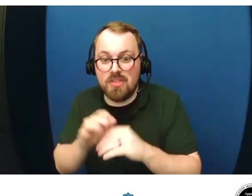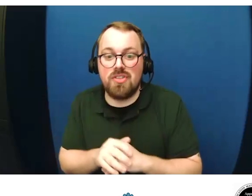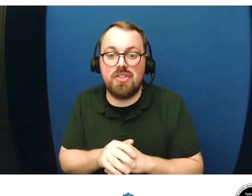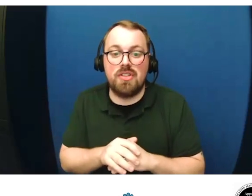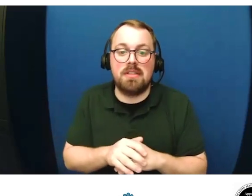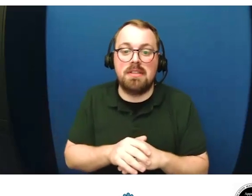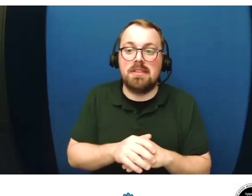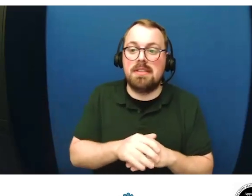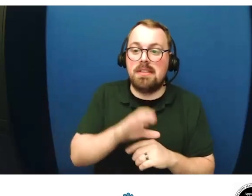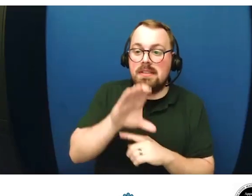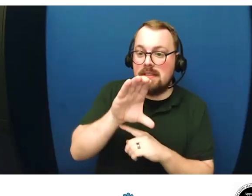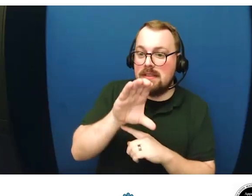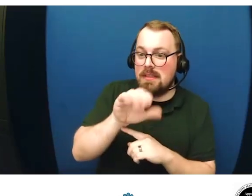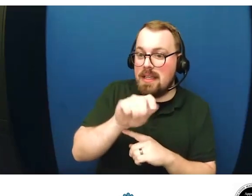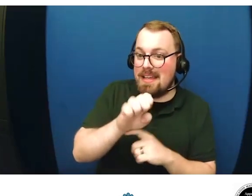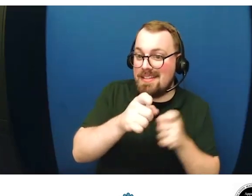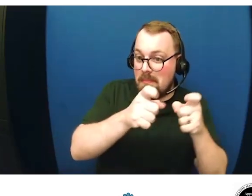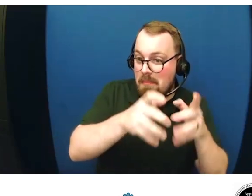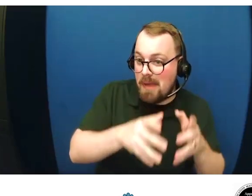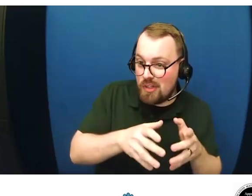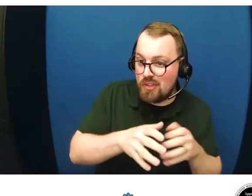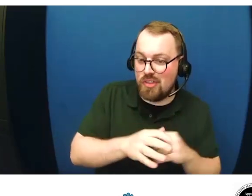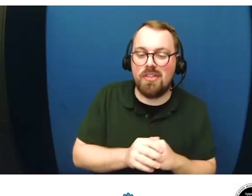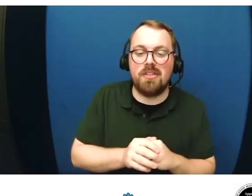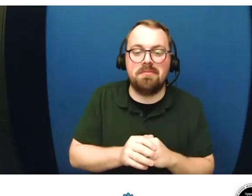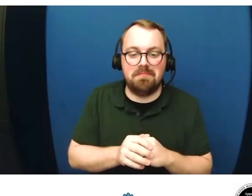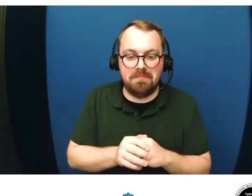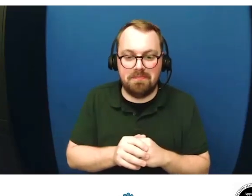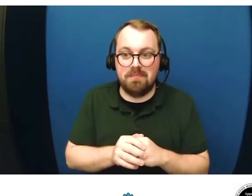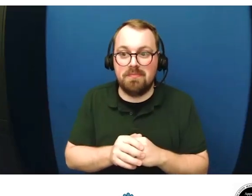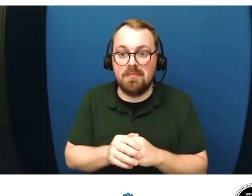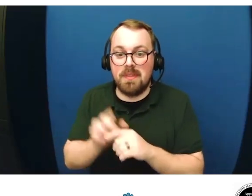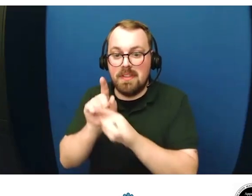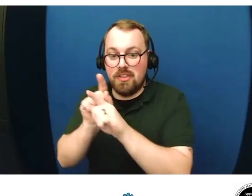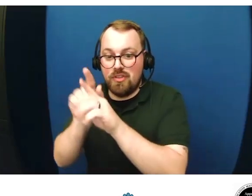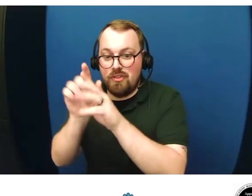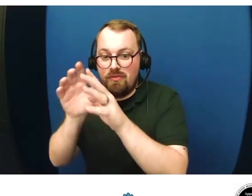Case Manager. Awesome. Intervener.